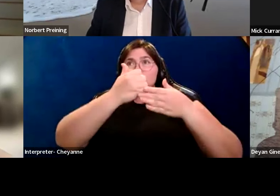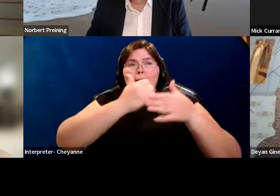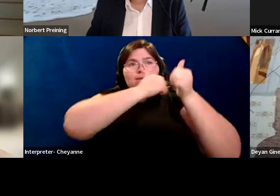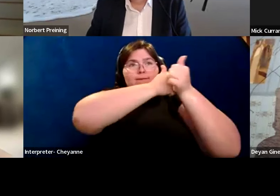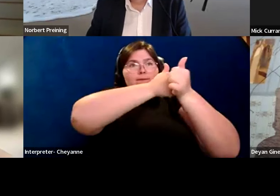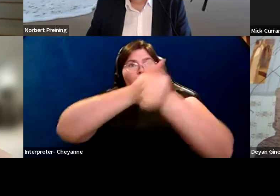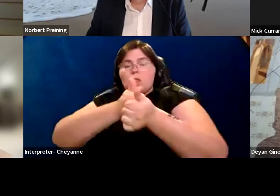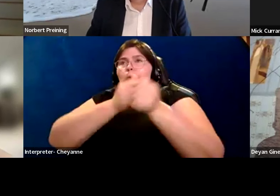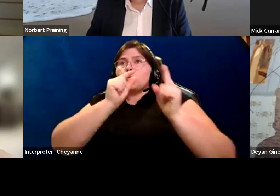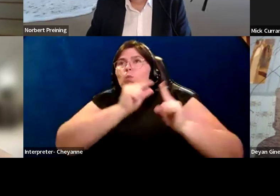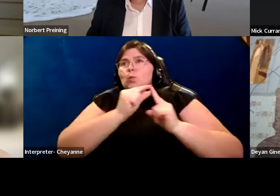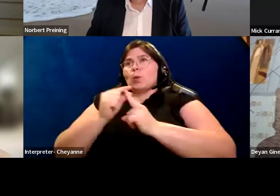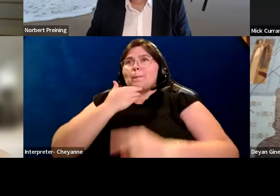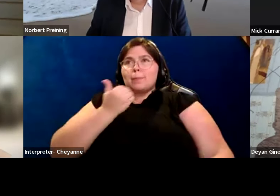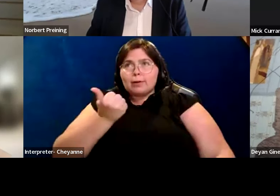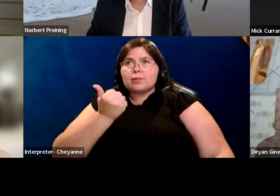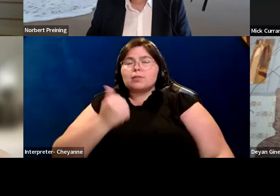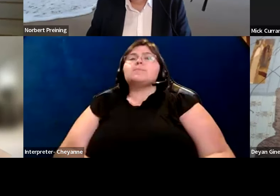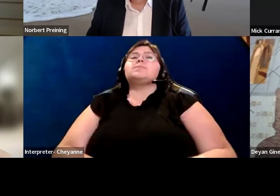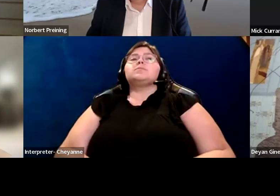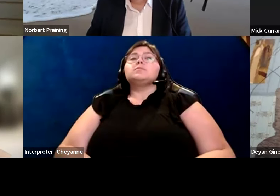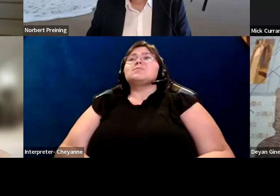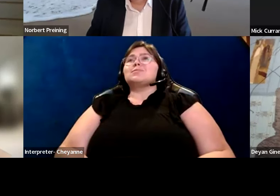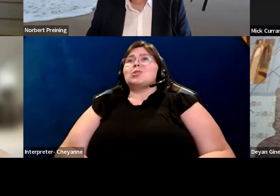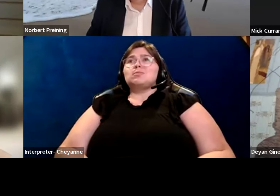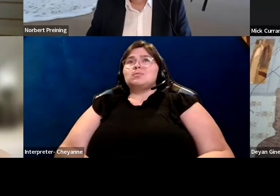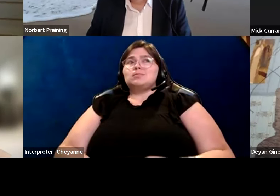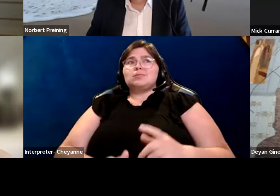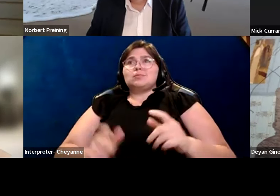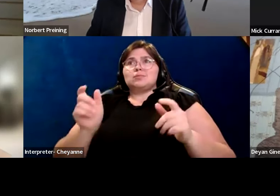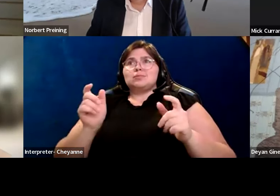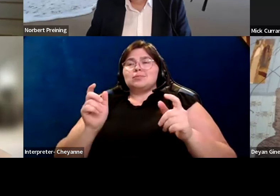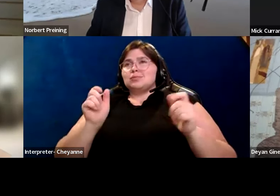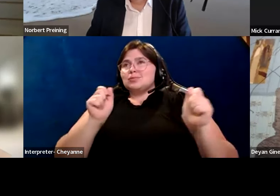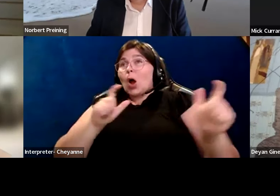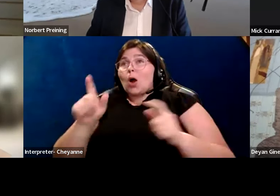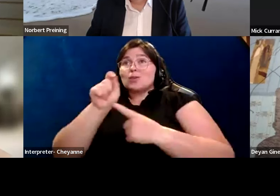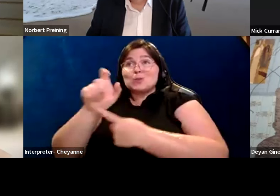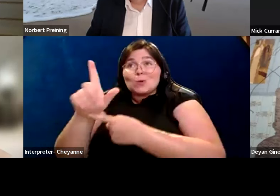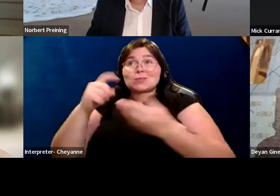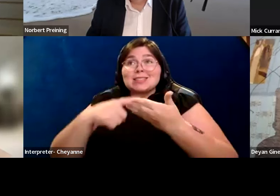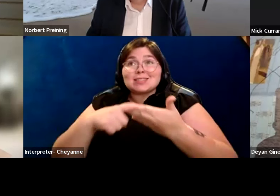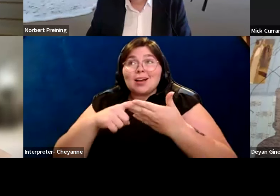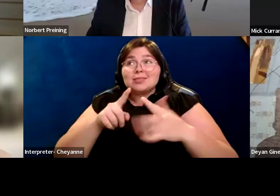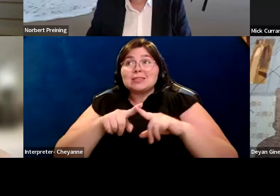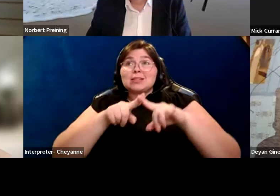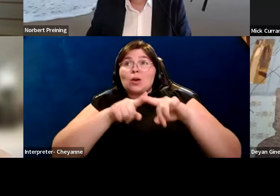But many of these tools, if not all of these tools, rely on rich semantic information